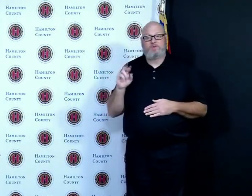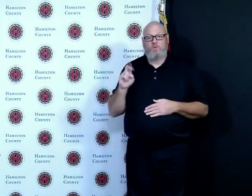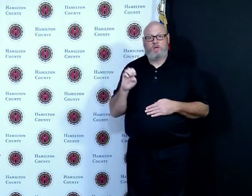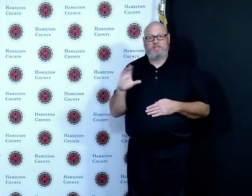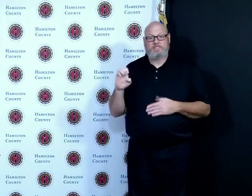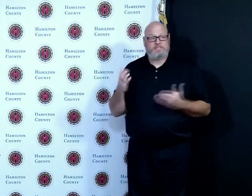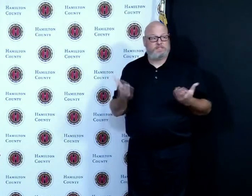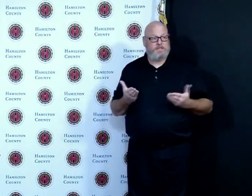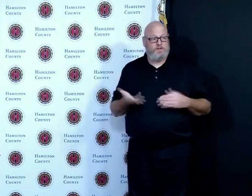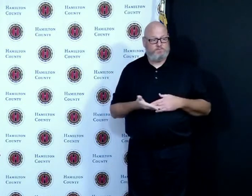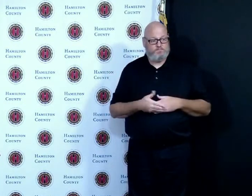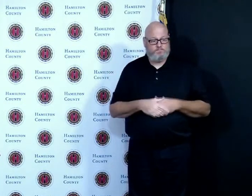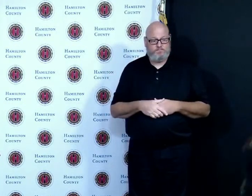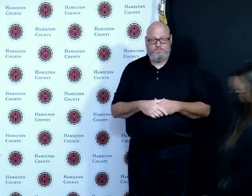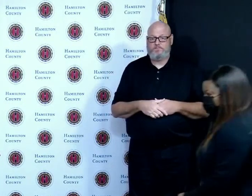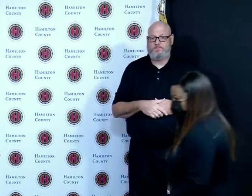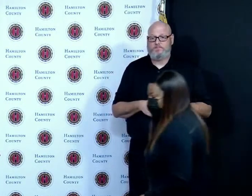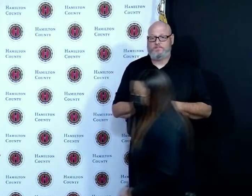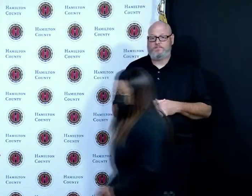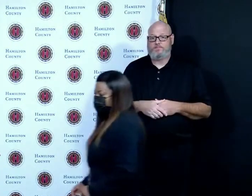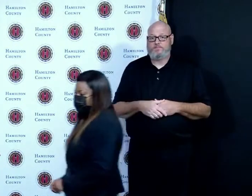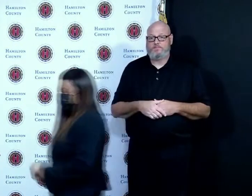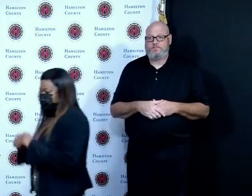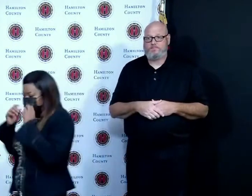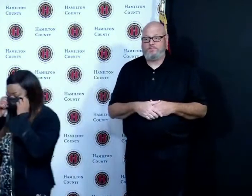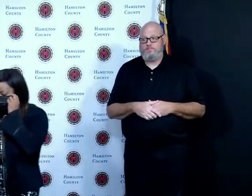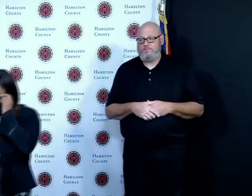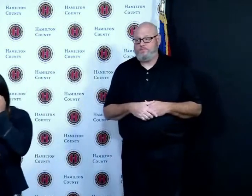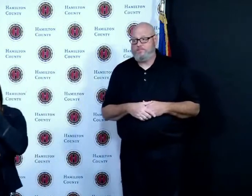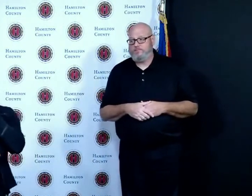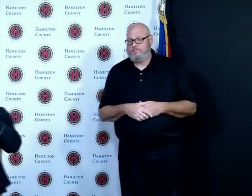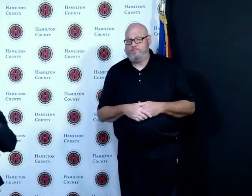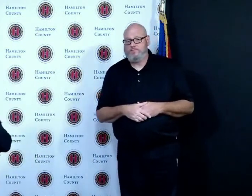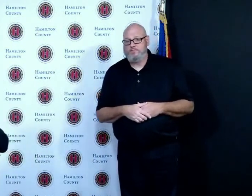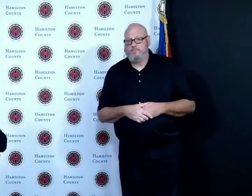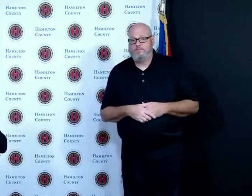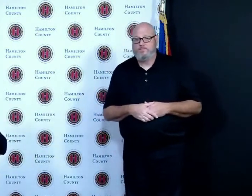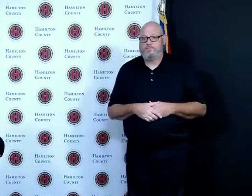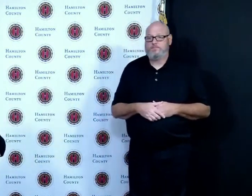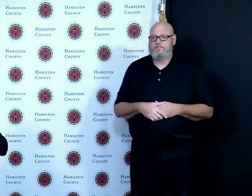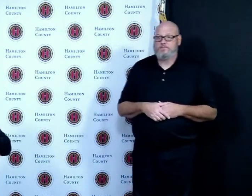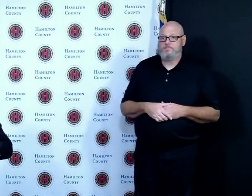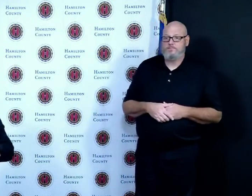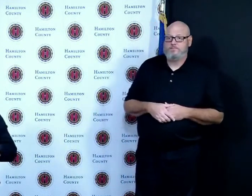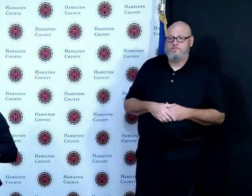directly to those services we're looking at navigators that would be helpful with people as